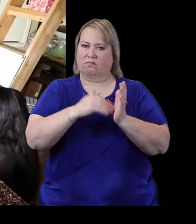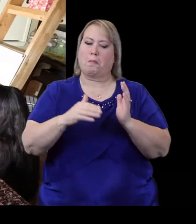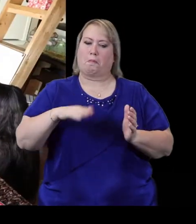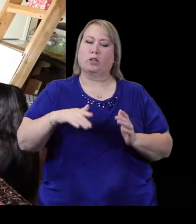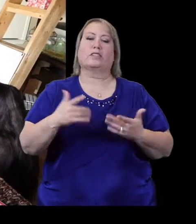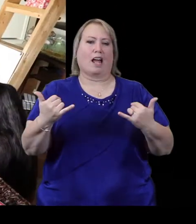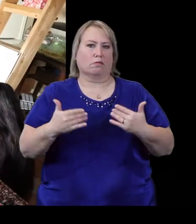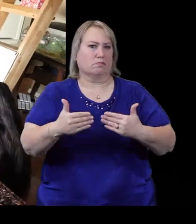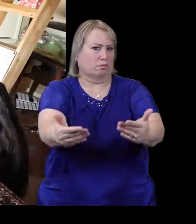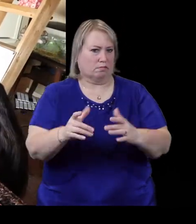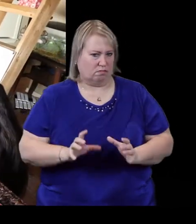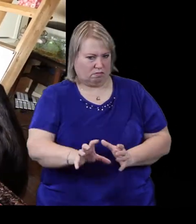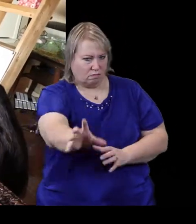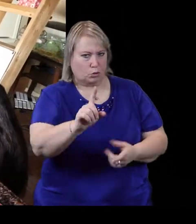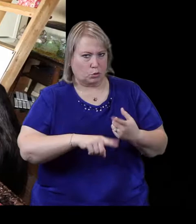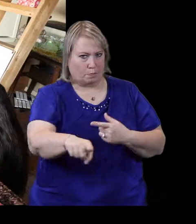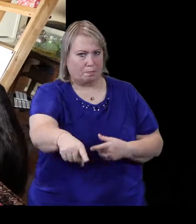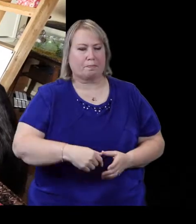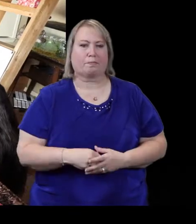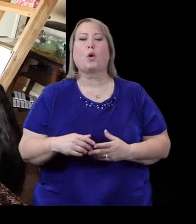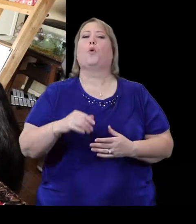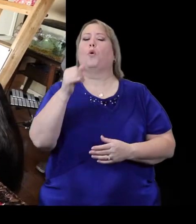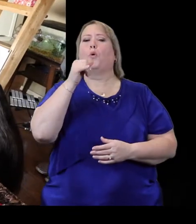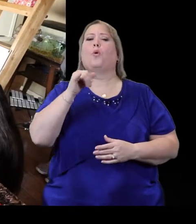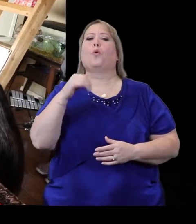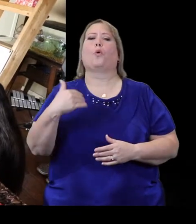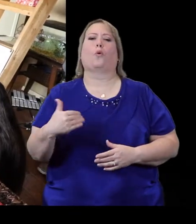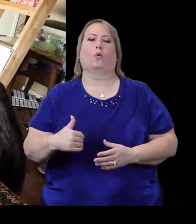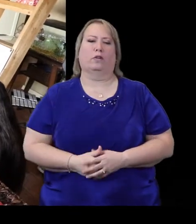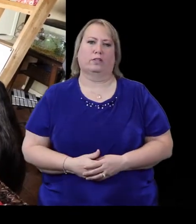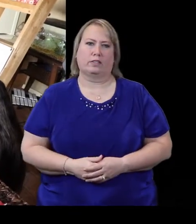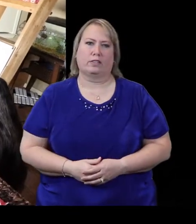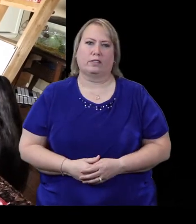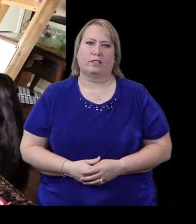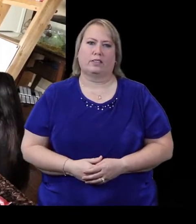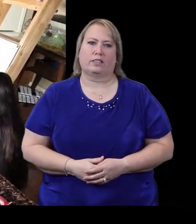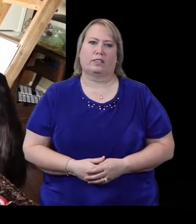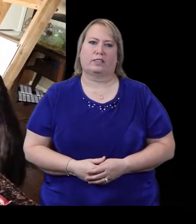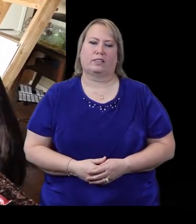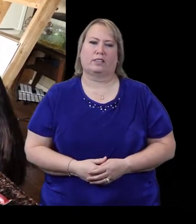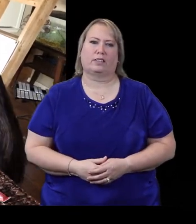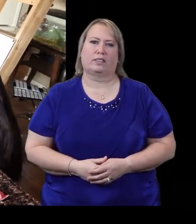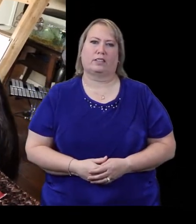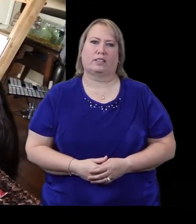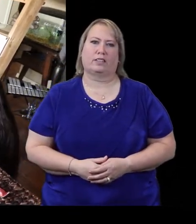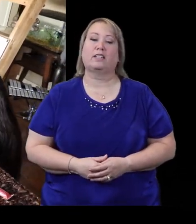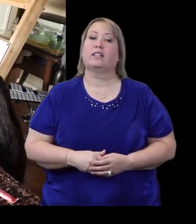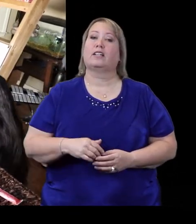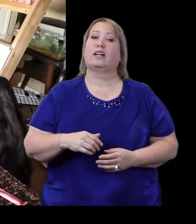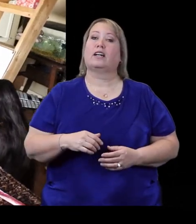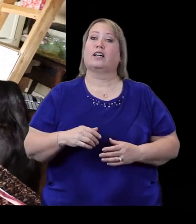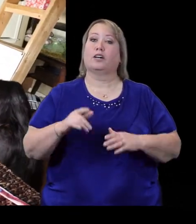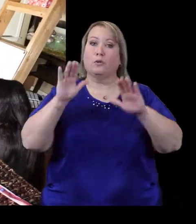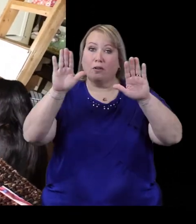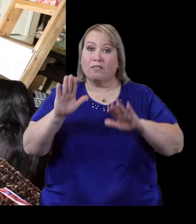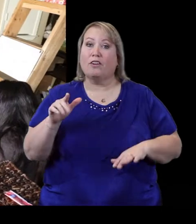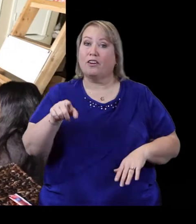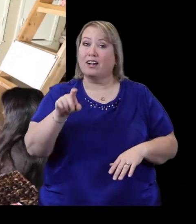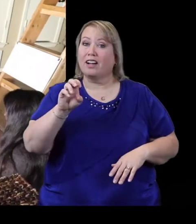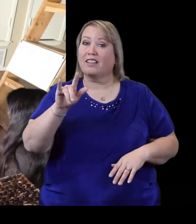Oh. Elias. You want to try to bounce it?